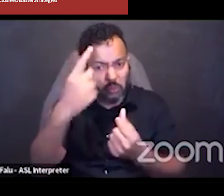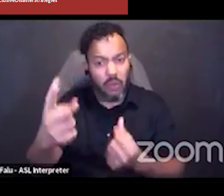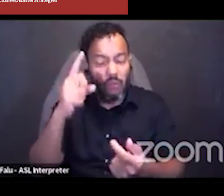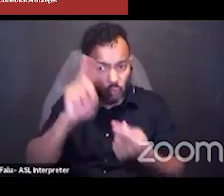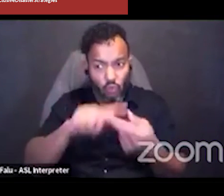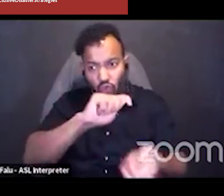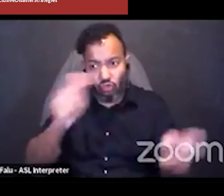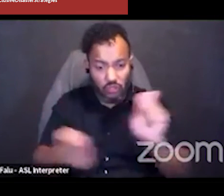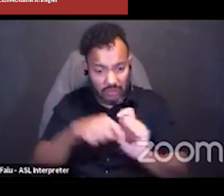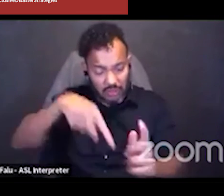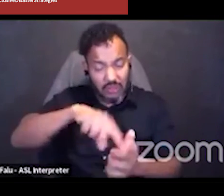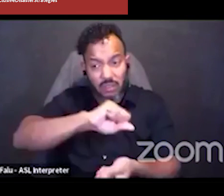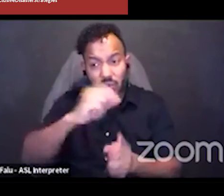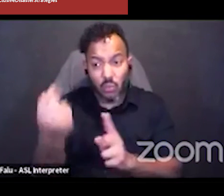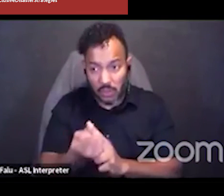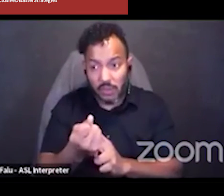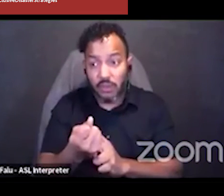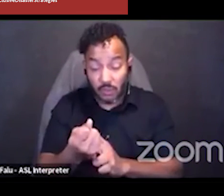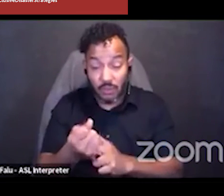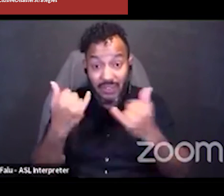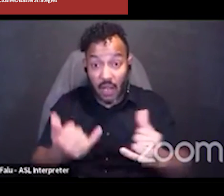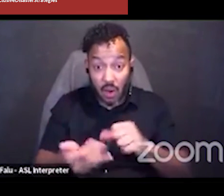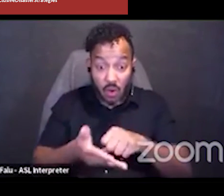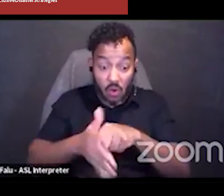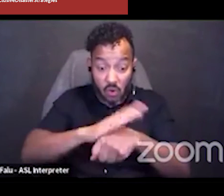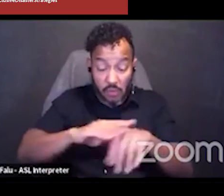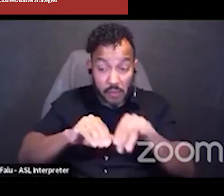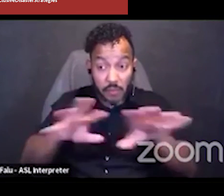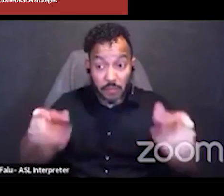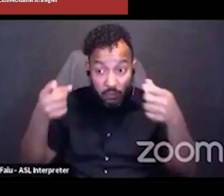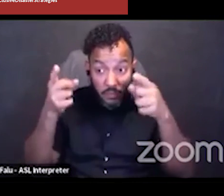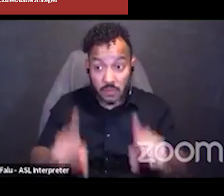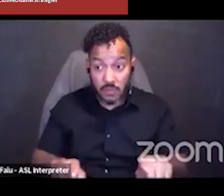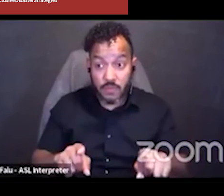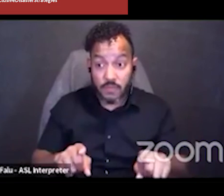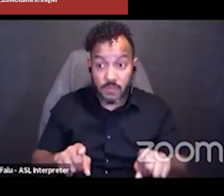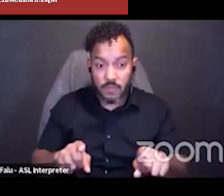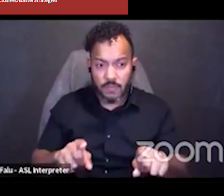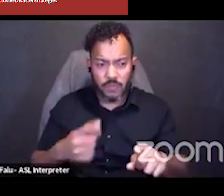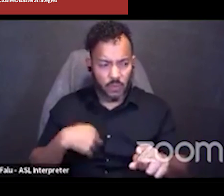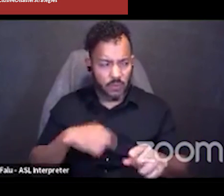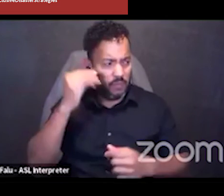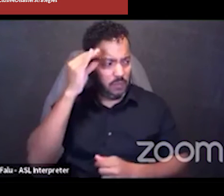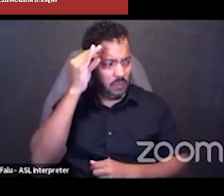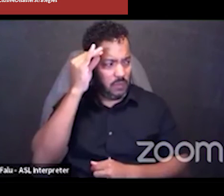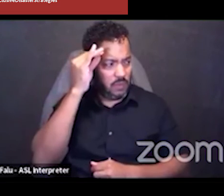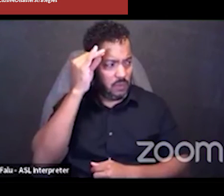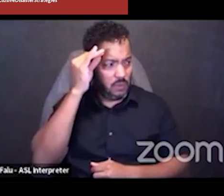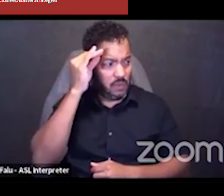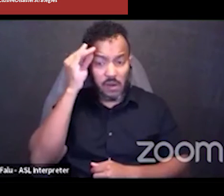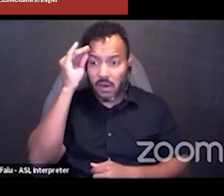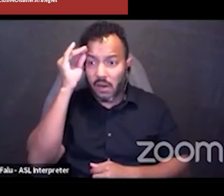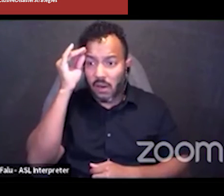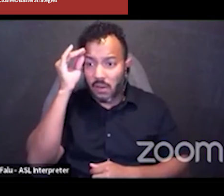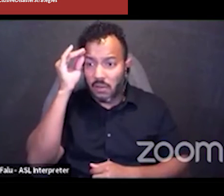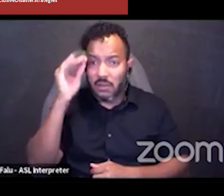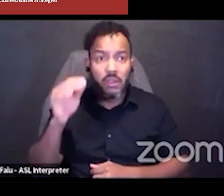The disability community now at the beginning of COVID, where is our 50,000 names that we can call them out.